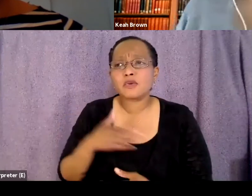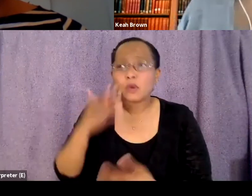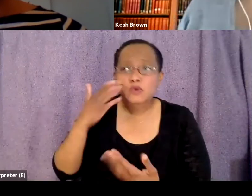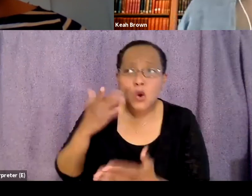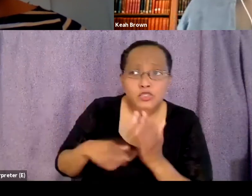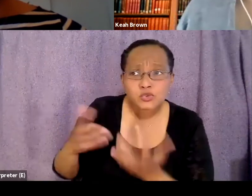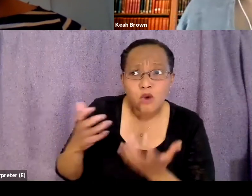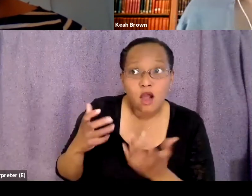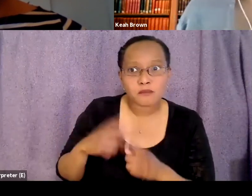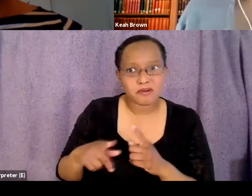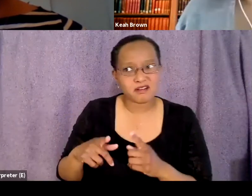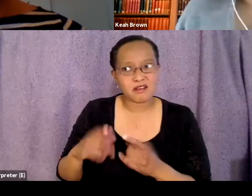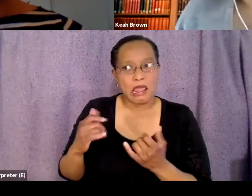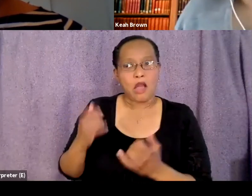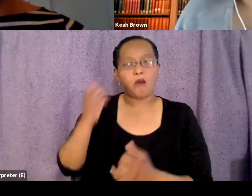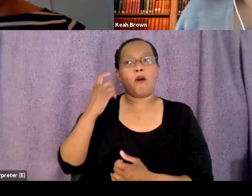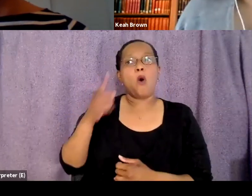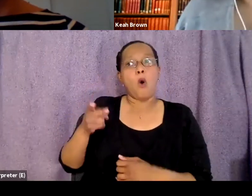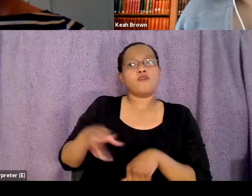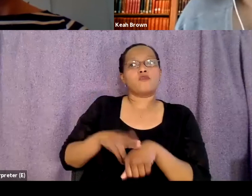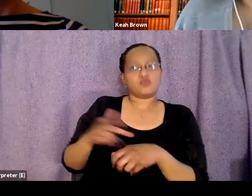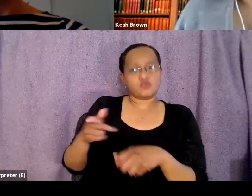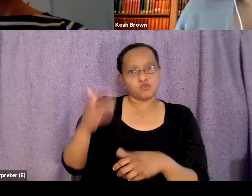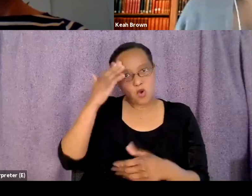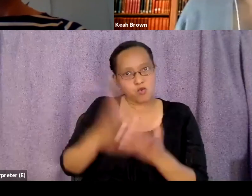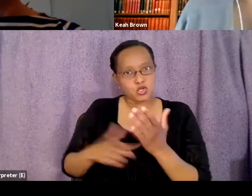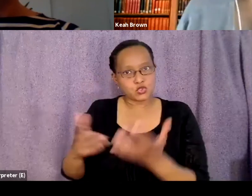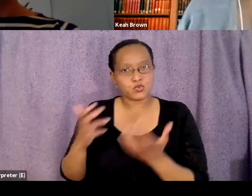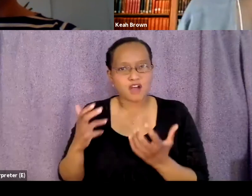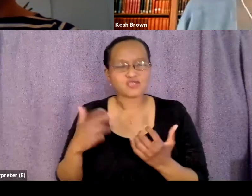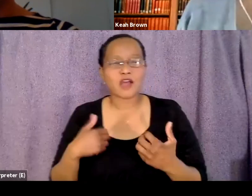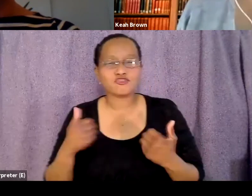Keah Brown: So I try to approach it from a conversation with standpoint, but if it's